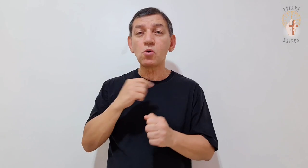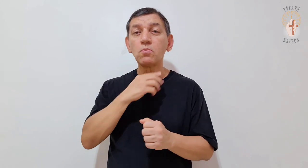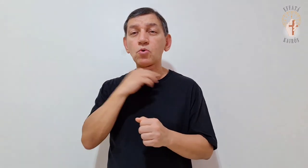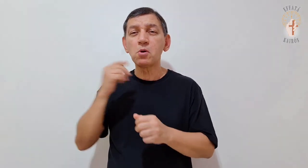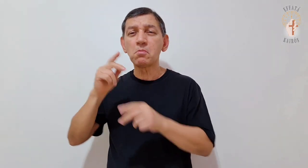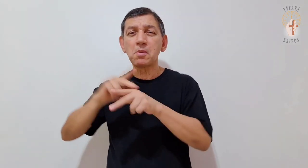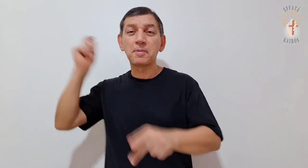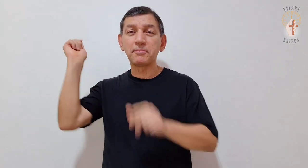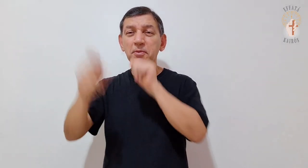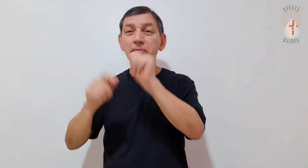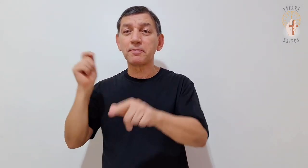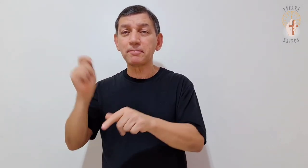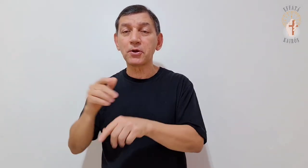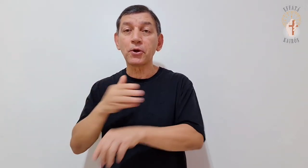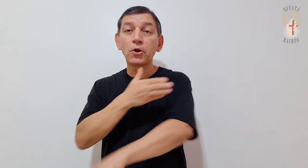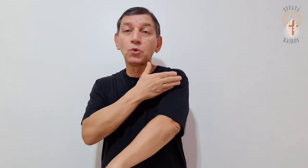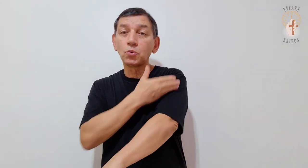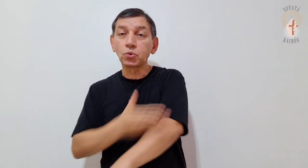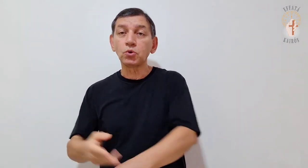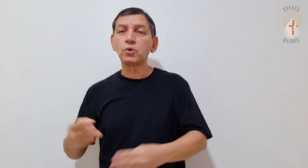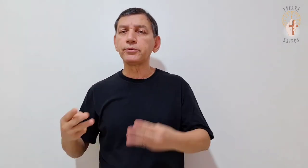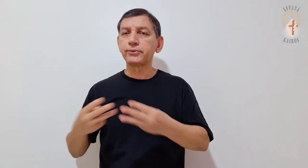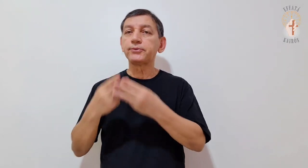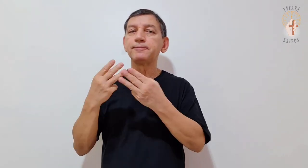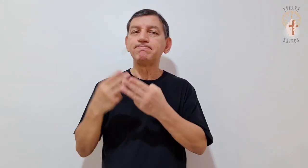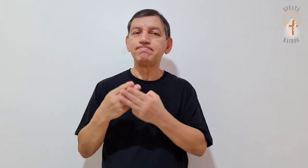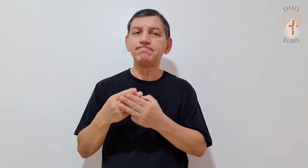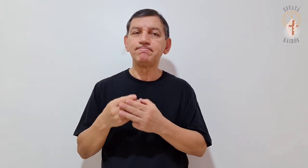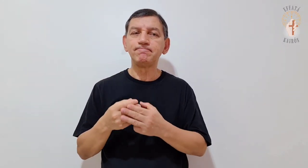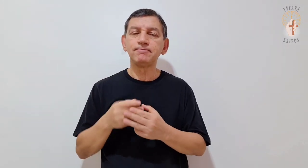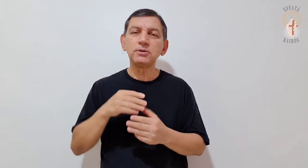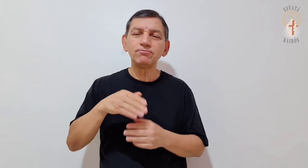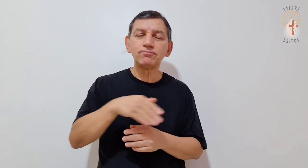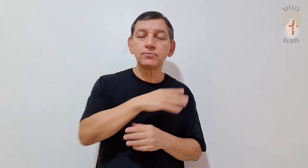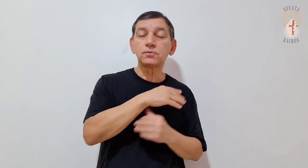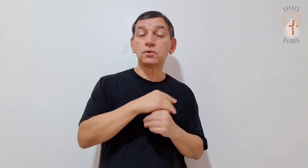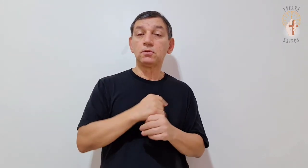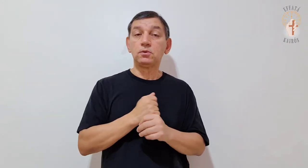punished with death by stoning.